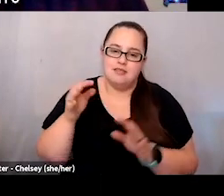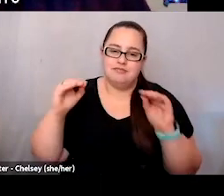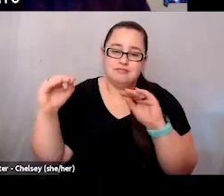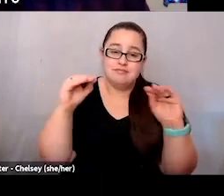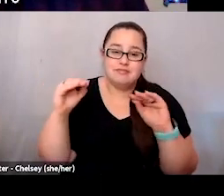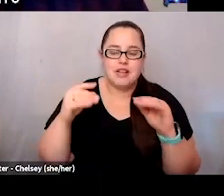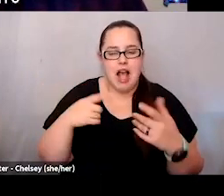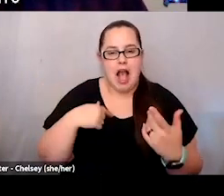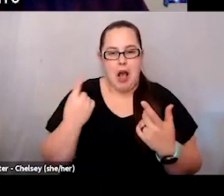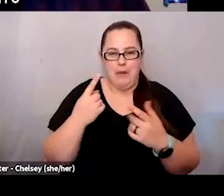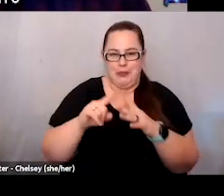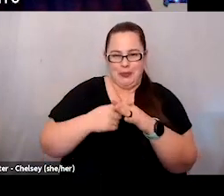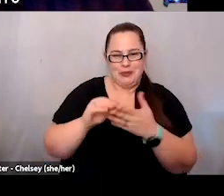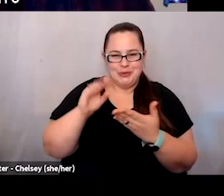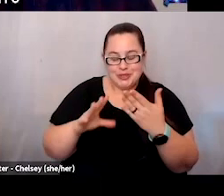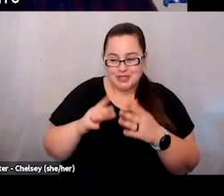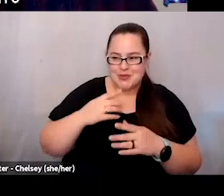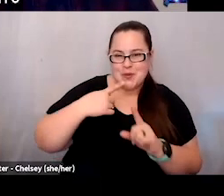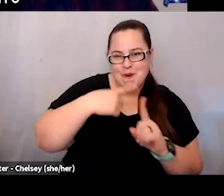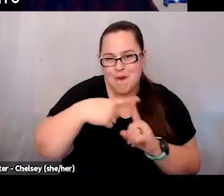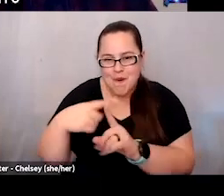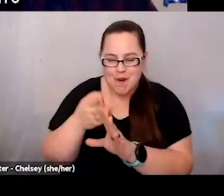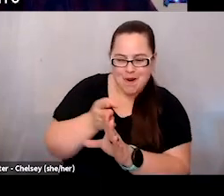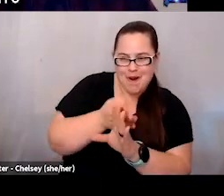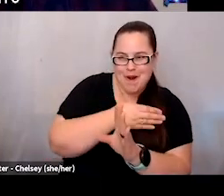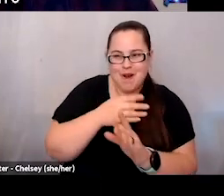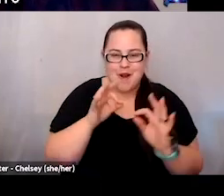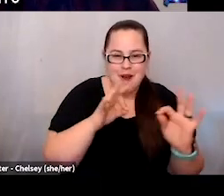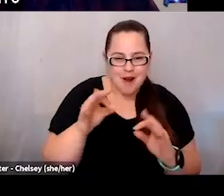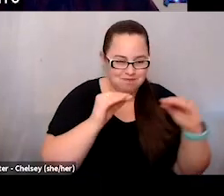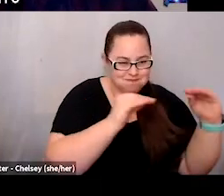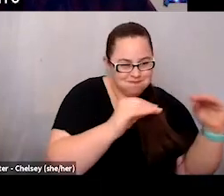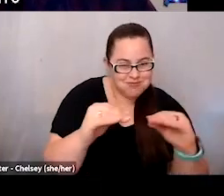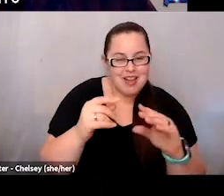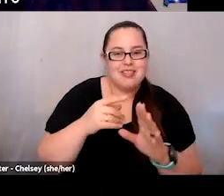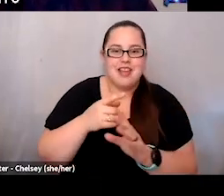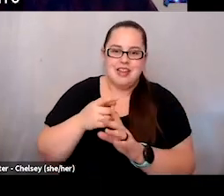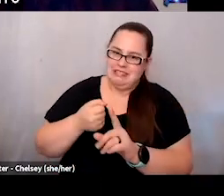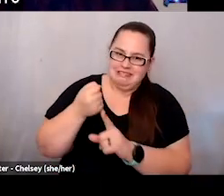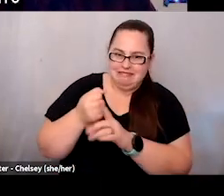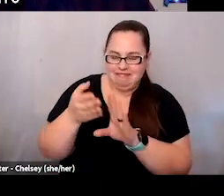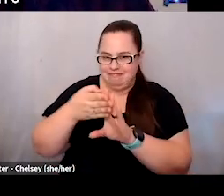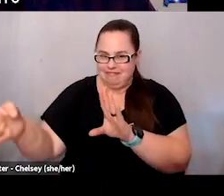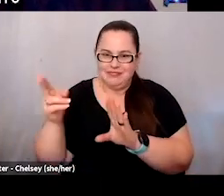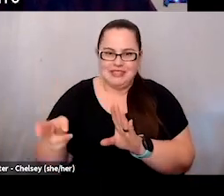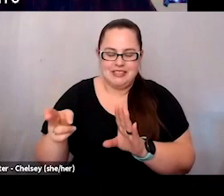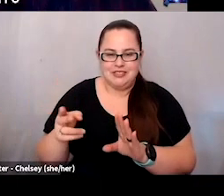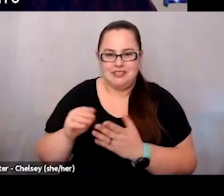good stuff, and then I hit them hard with the the history. And, and I'm hoping to do that